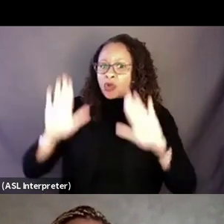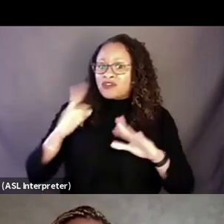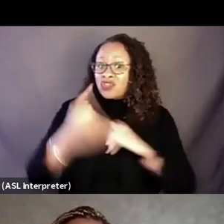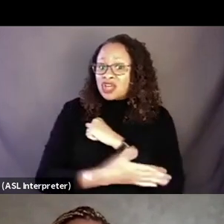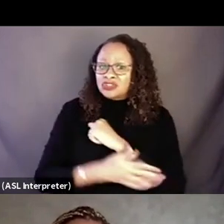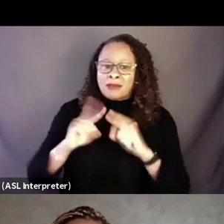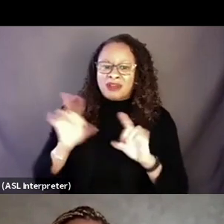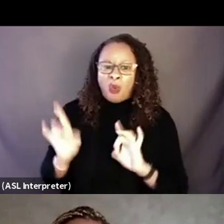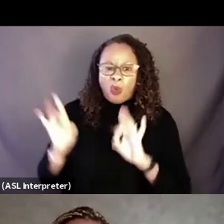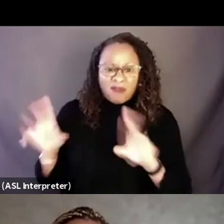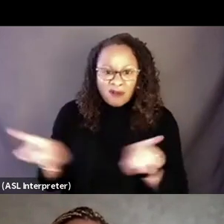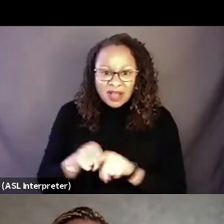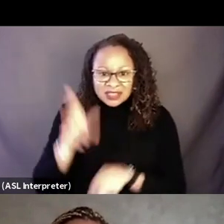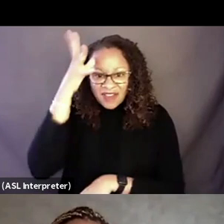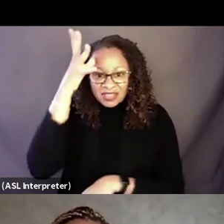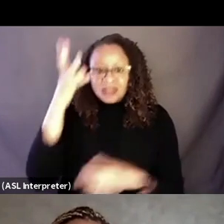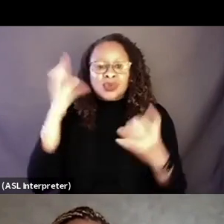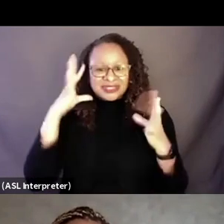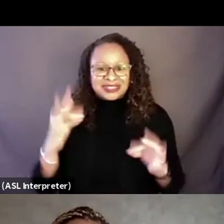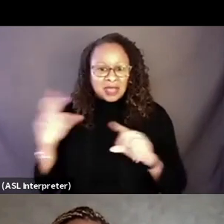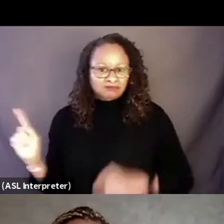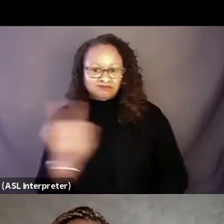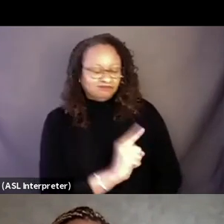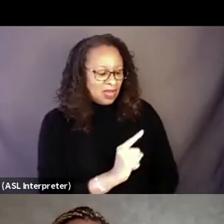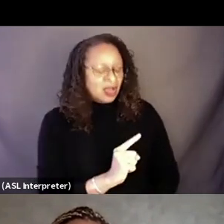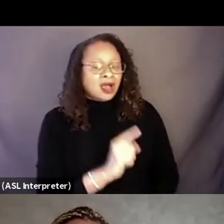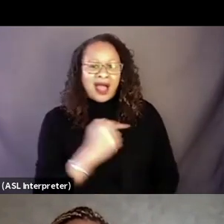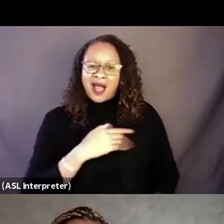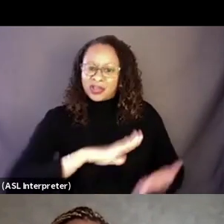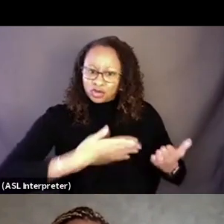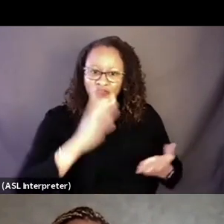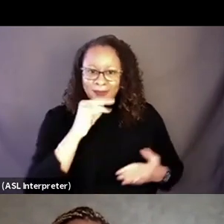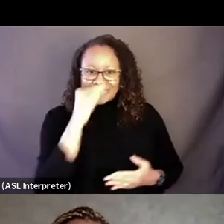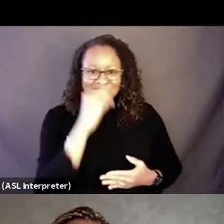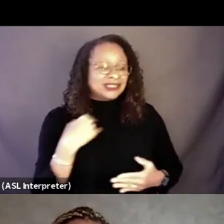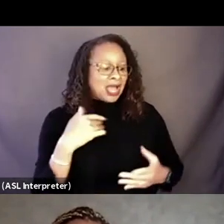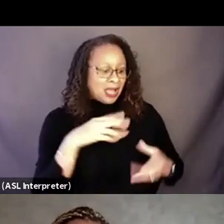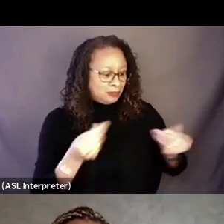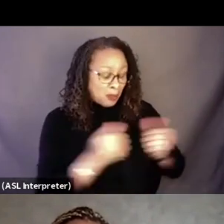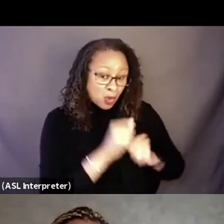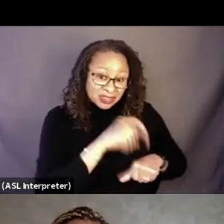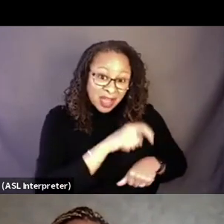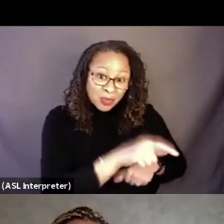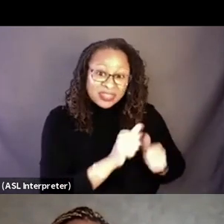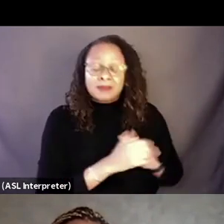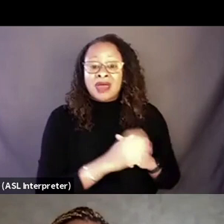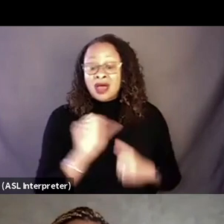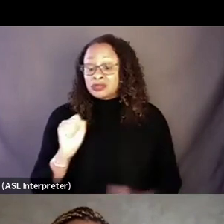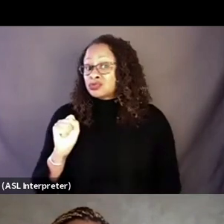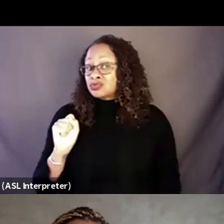So I spend more time with my kids. I cook for them, we go out. I think a "Softie" for me brought me back home.